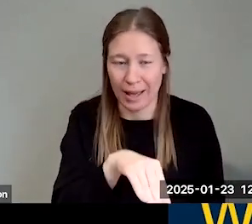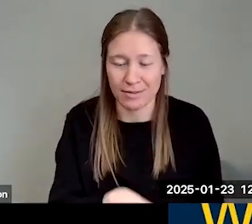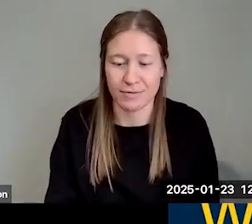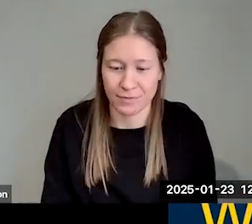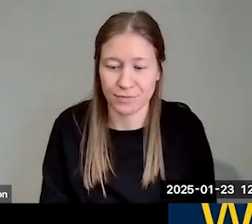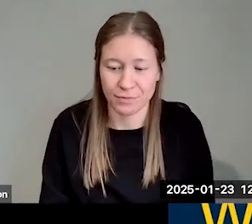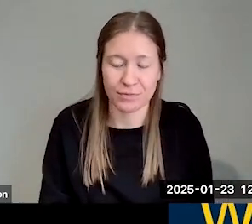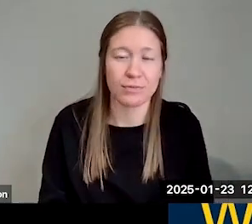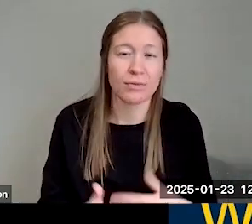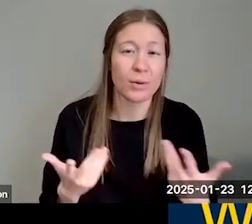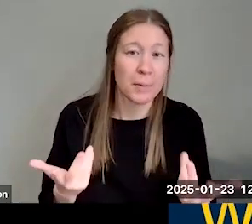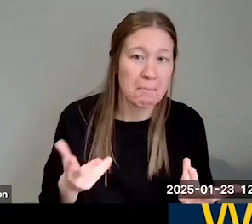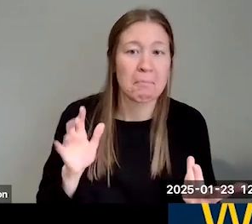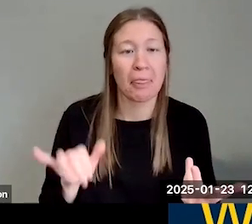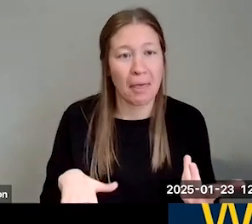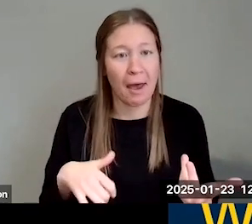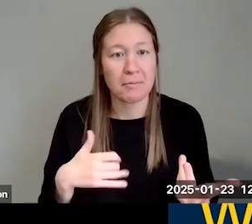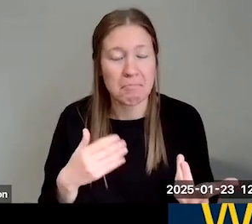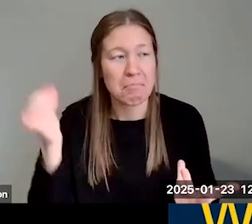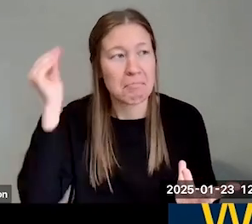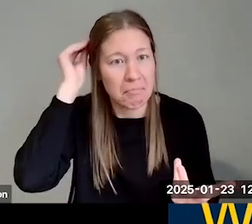we wanna briefly discuss what you should not do.